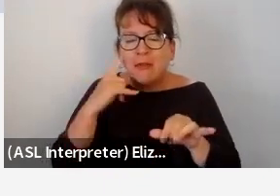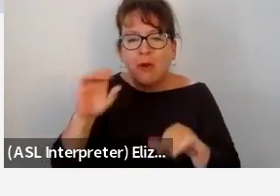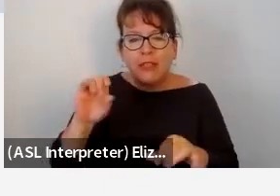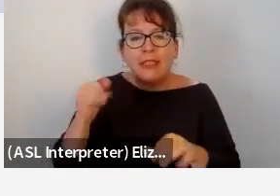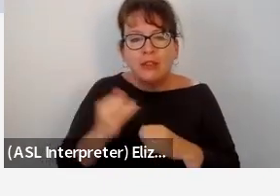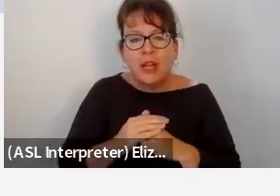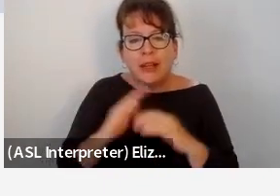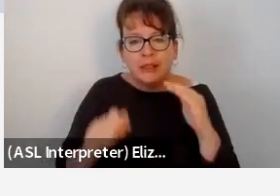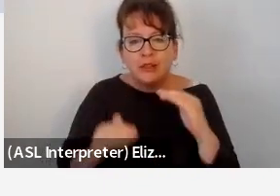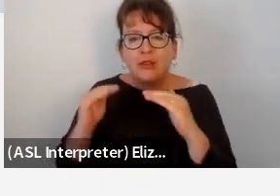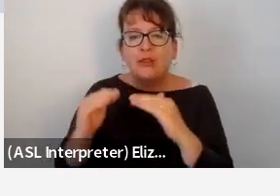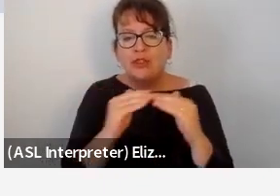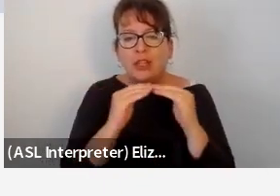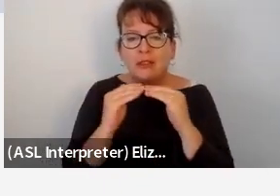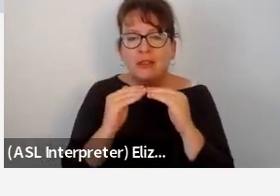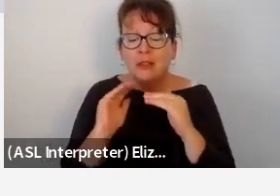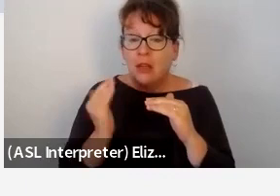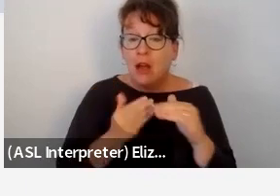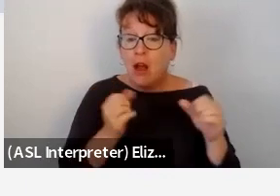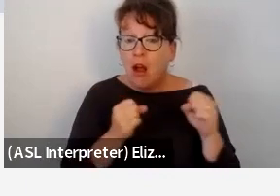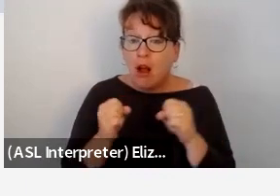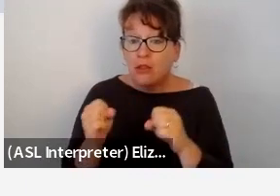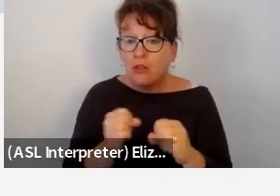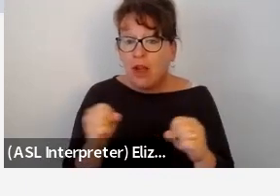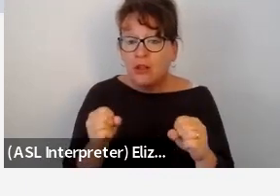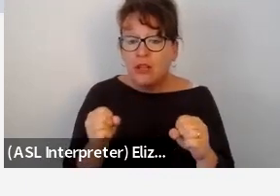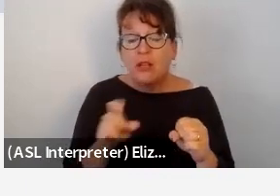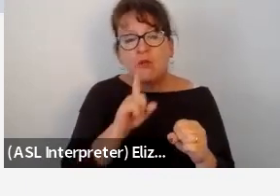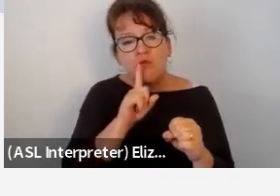I think we can go to the next slide, and we'll-- I'm going to pause and see if we